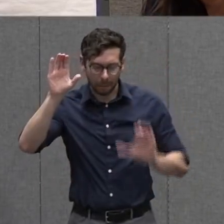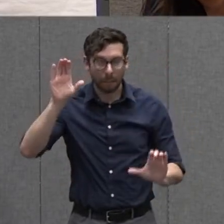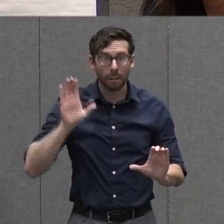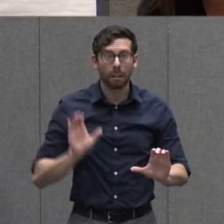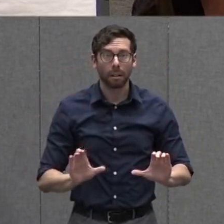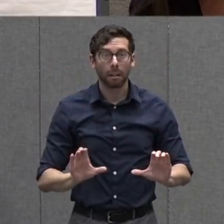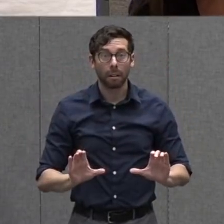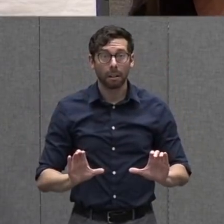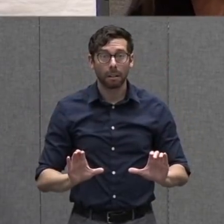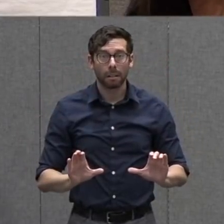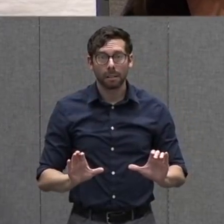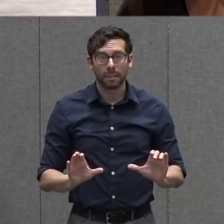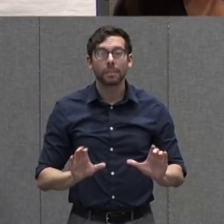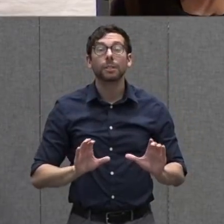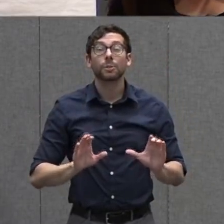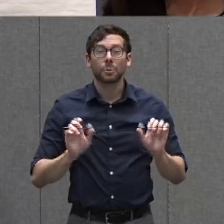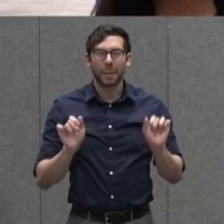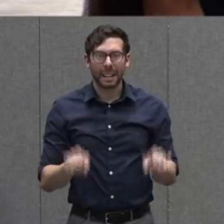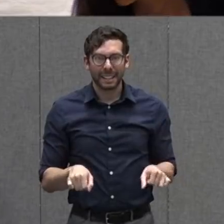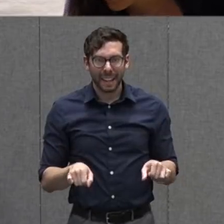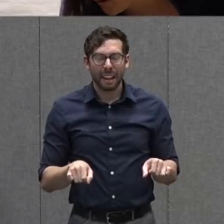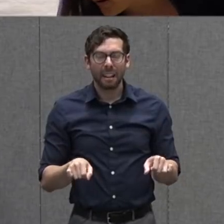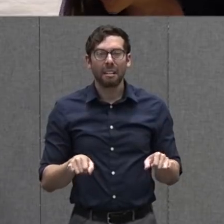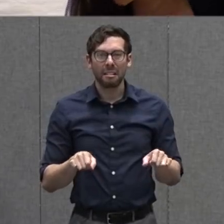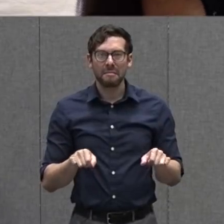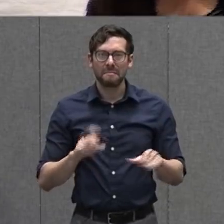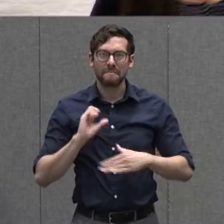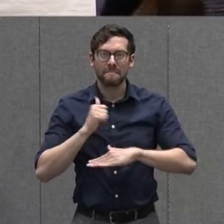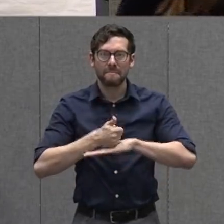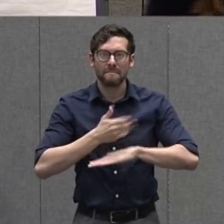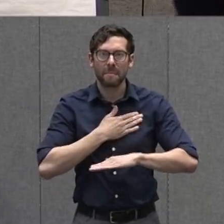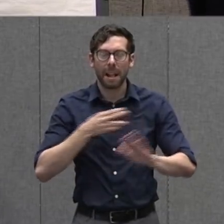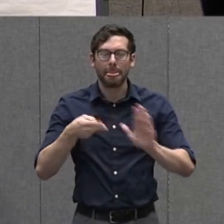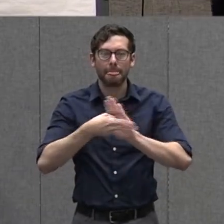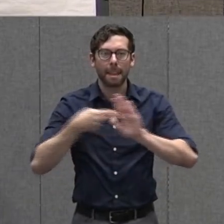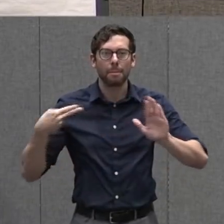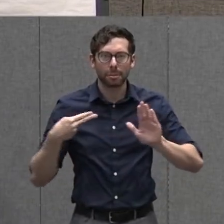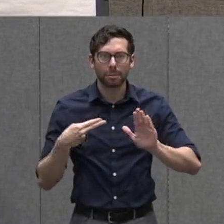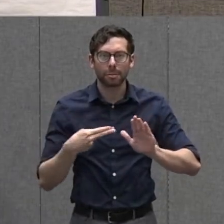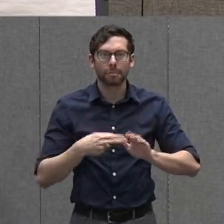for beginning, middle, end, and other. And I'm gonna tape those titles up.